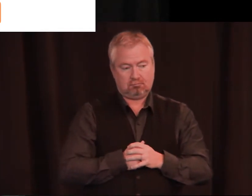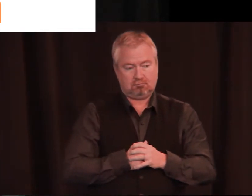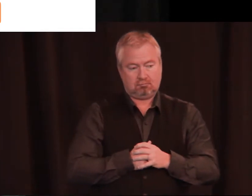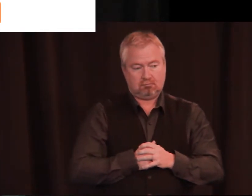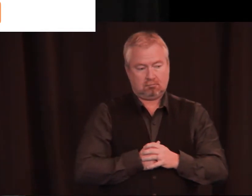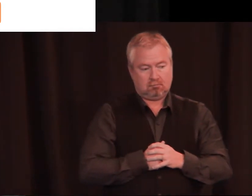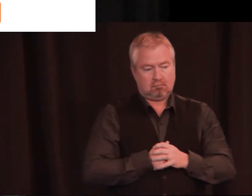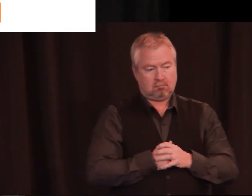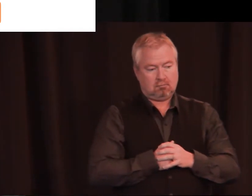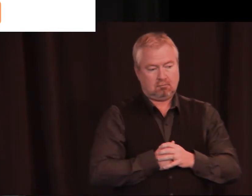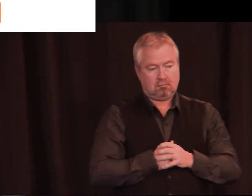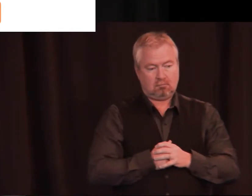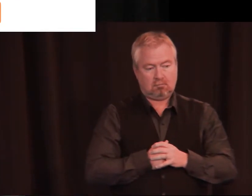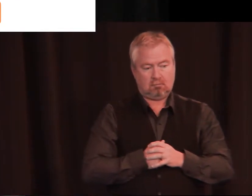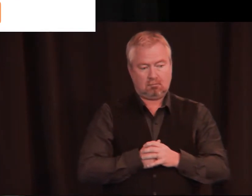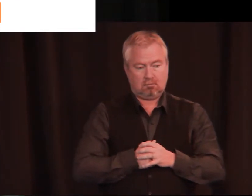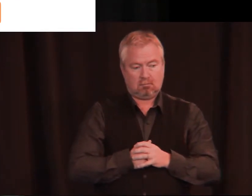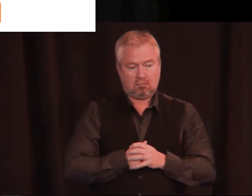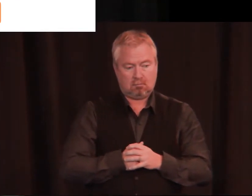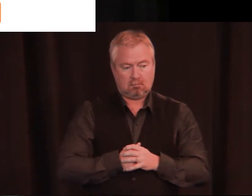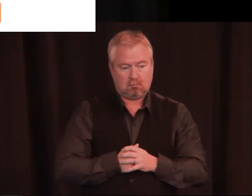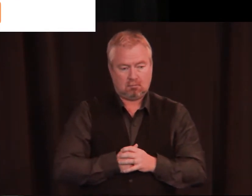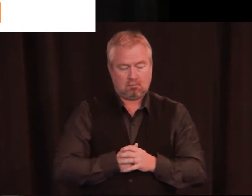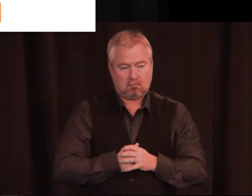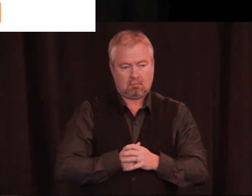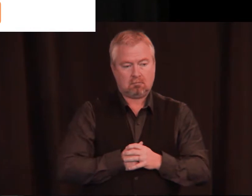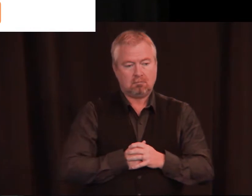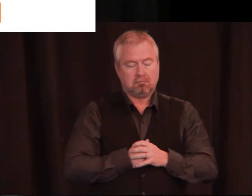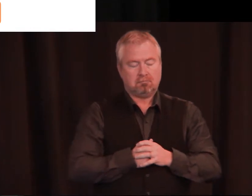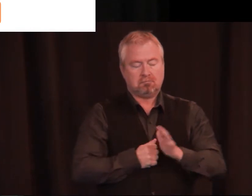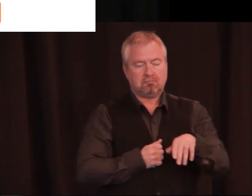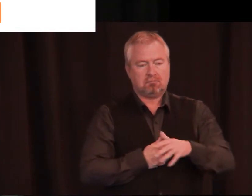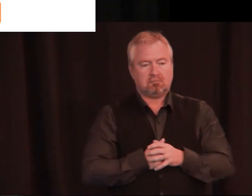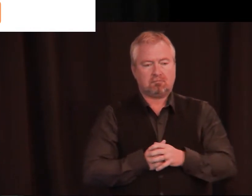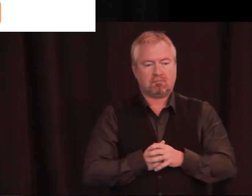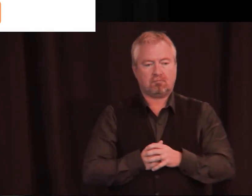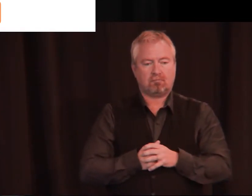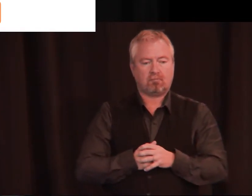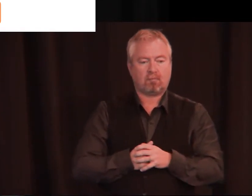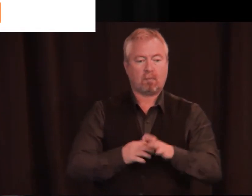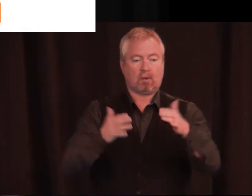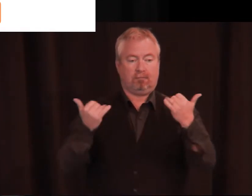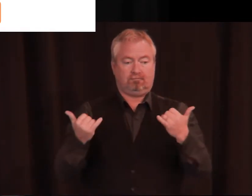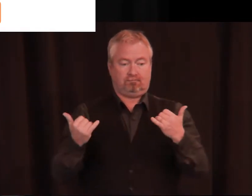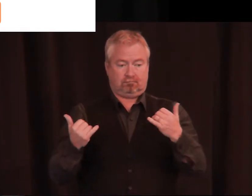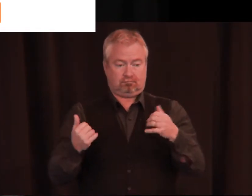So now I'll talk about this acronym I want to discuss today, the big picture of what kind of access are these kids getting